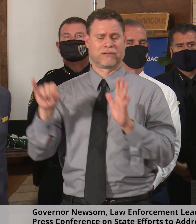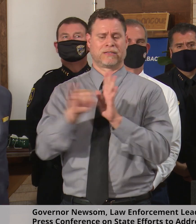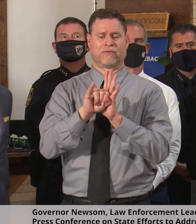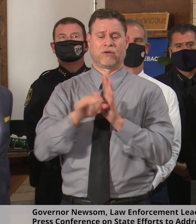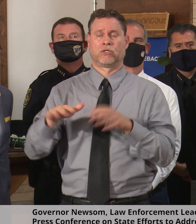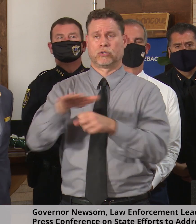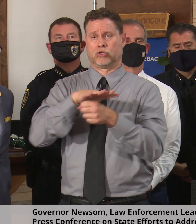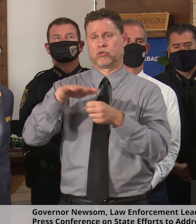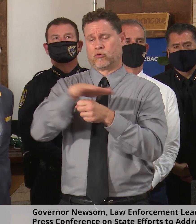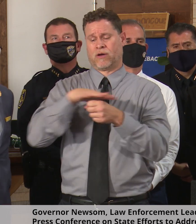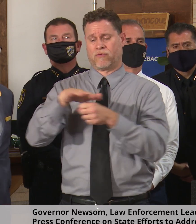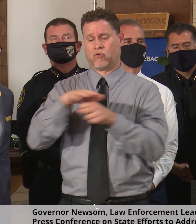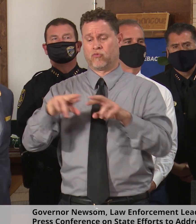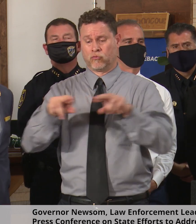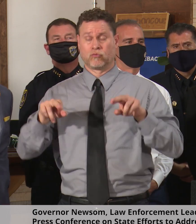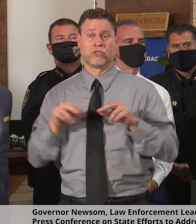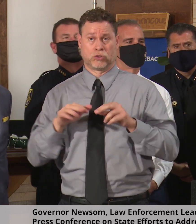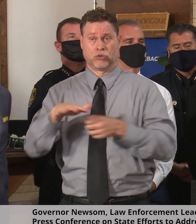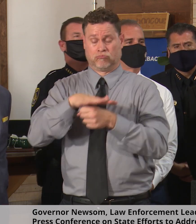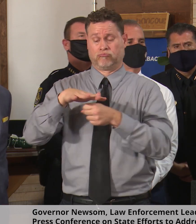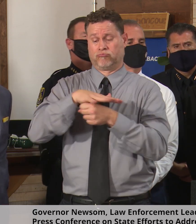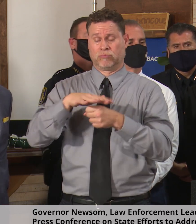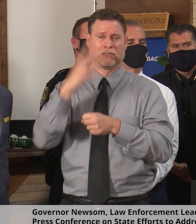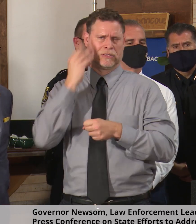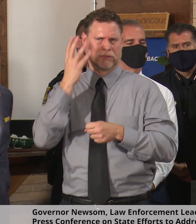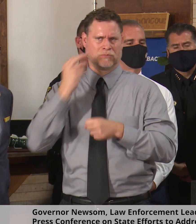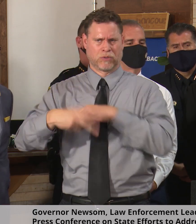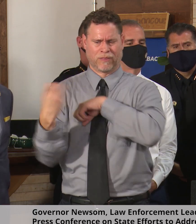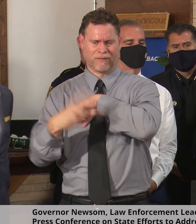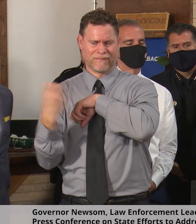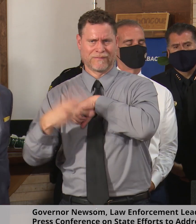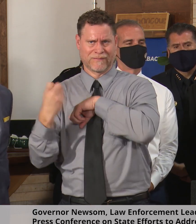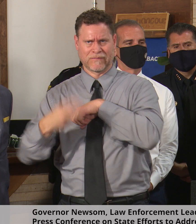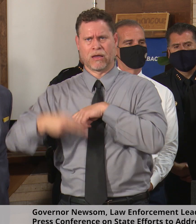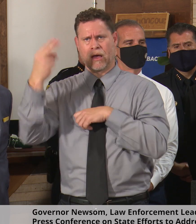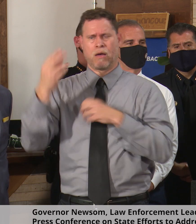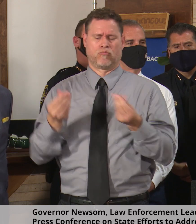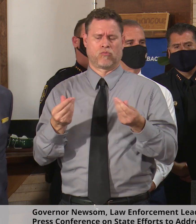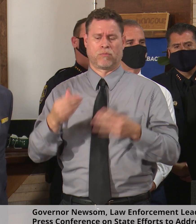regions that are experiencing these thefts and these high property crimes and we're